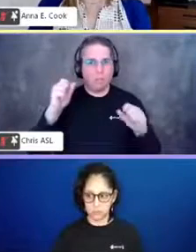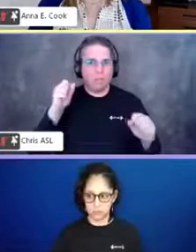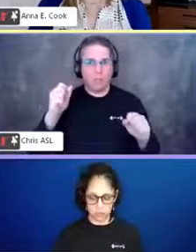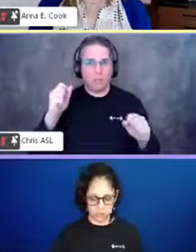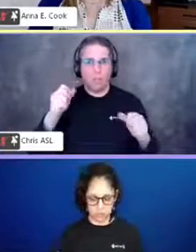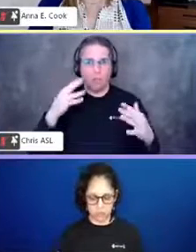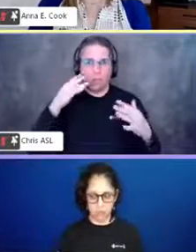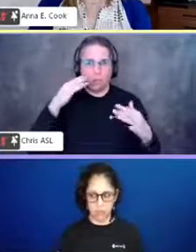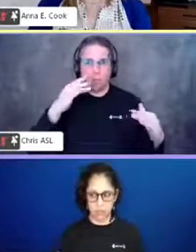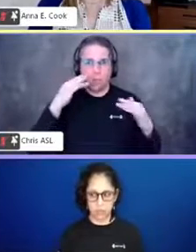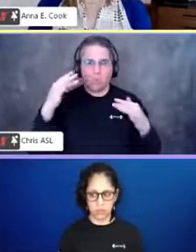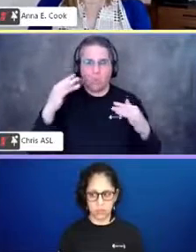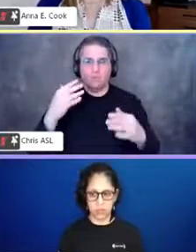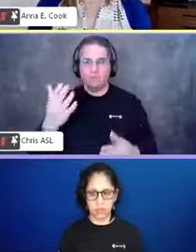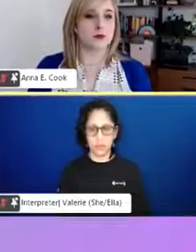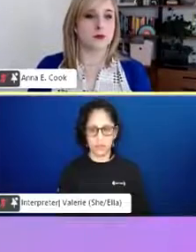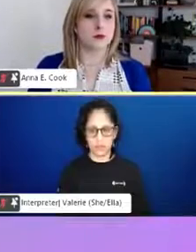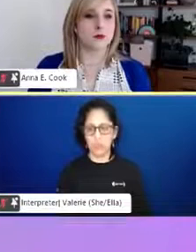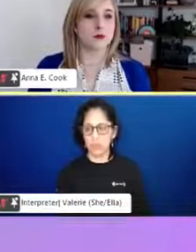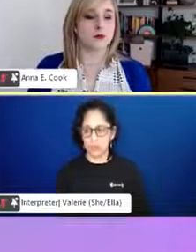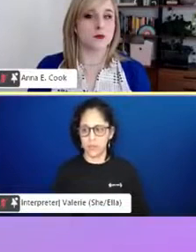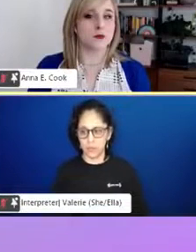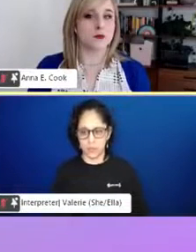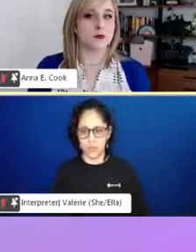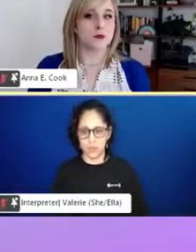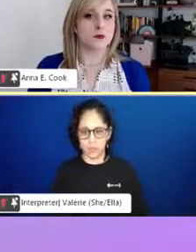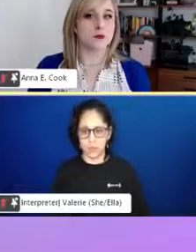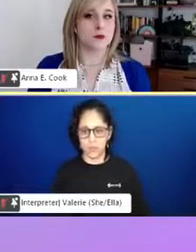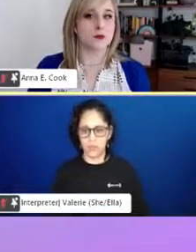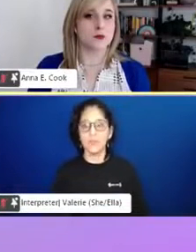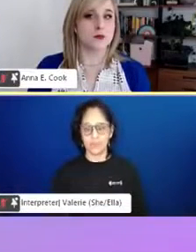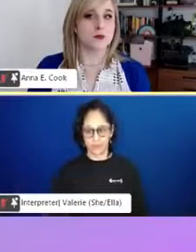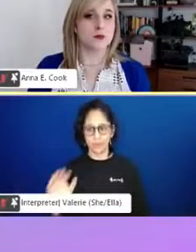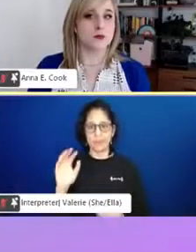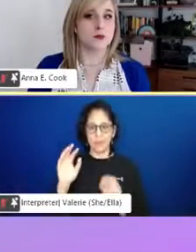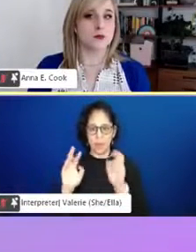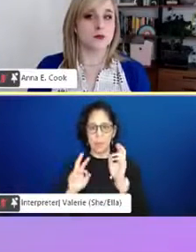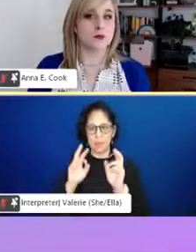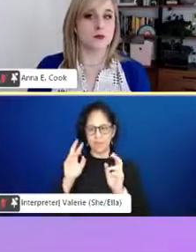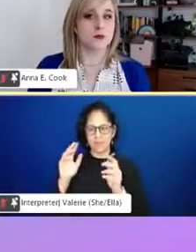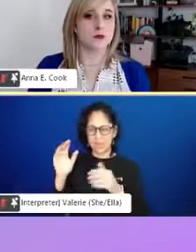in Japan people tend to hate the noise coming from the computer or even a